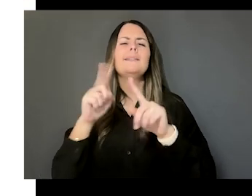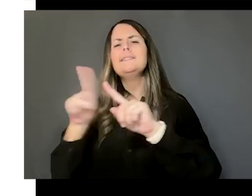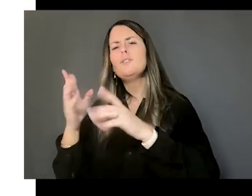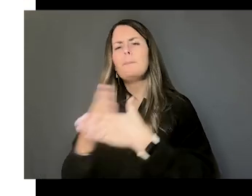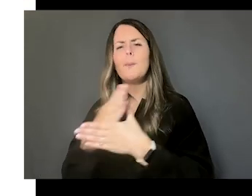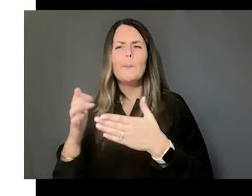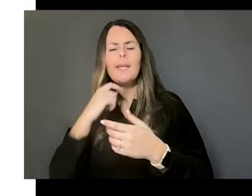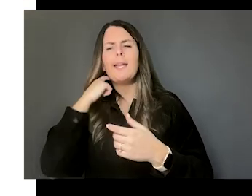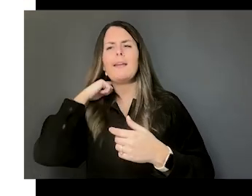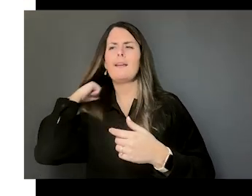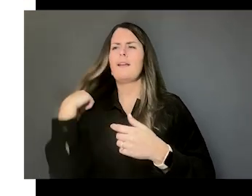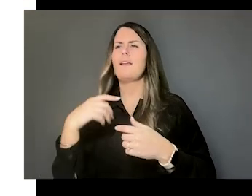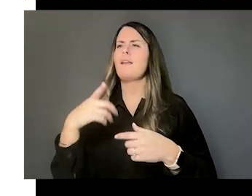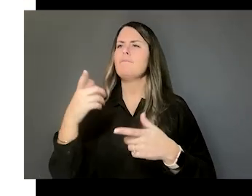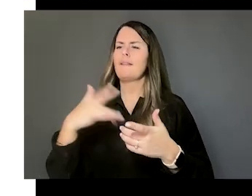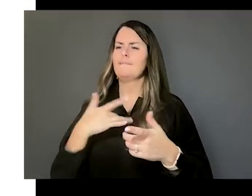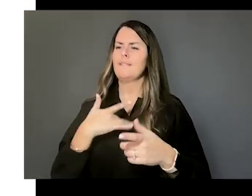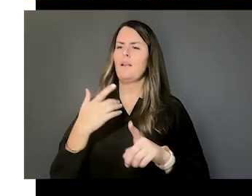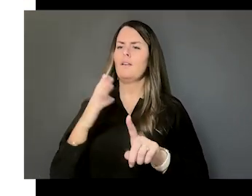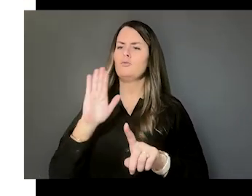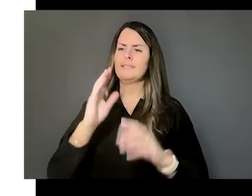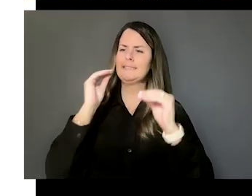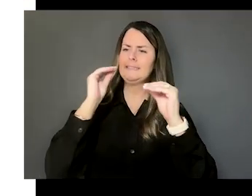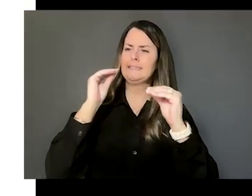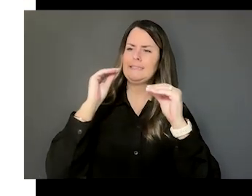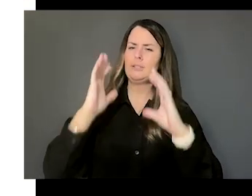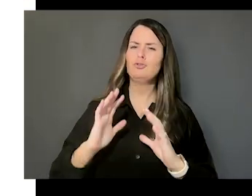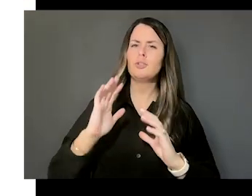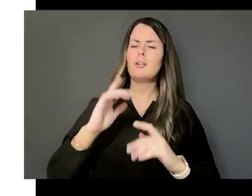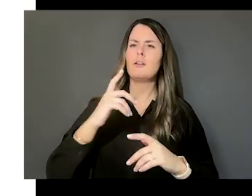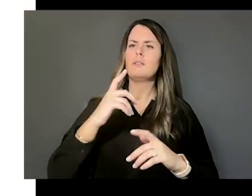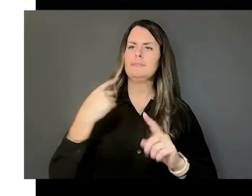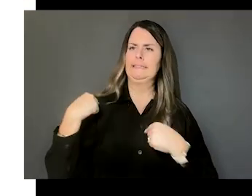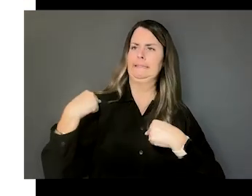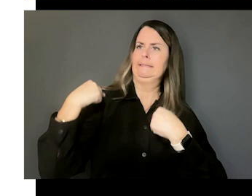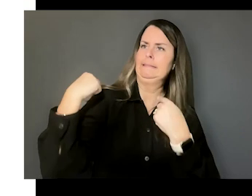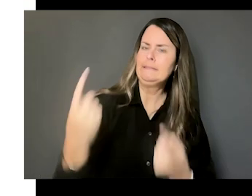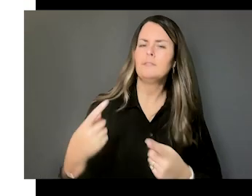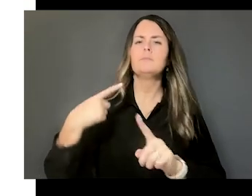how maybe your veteran teachers versus your newer teachers experienced the implementation of IM.